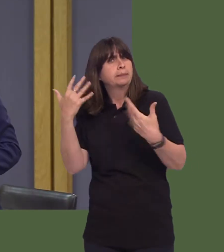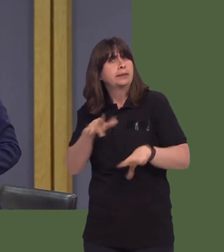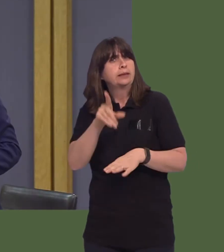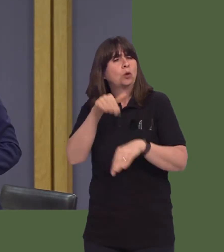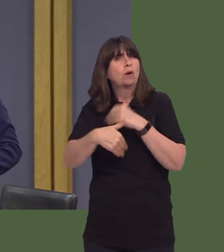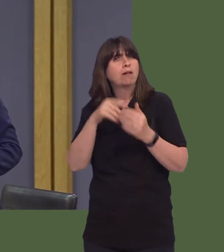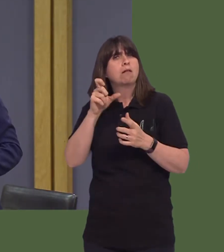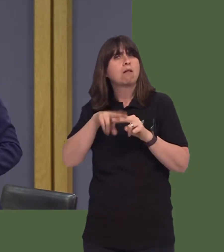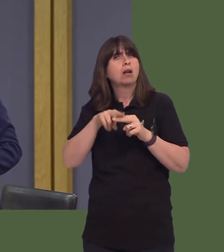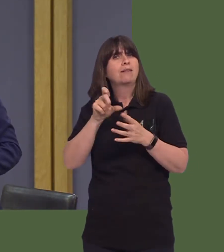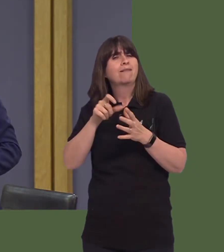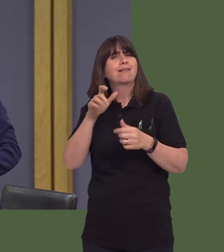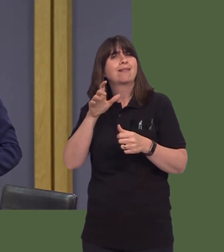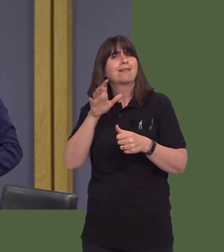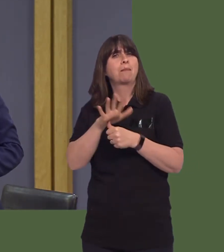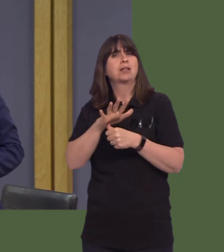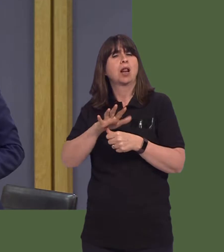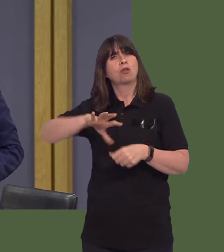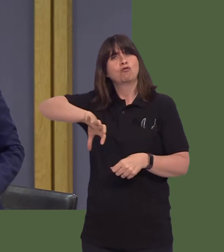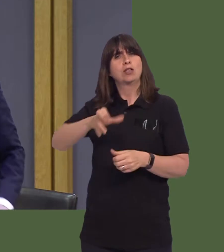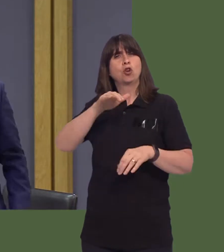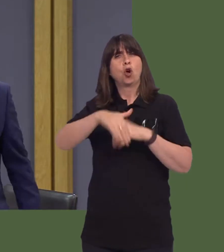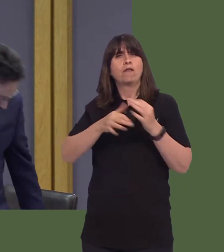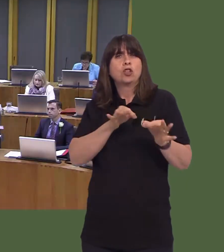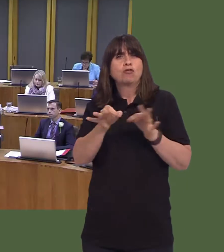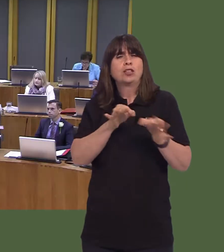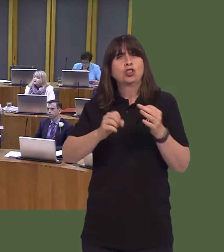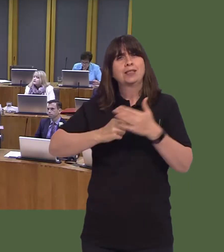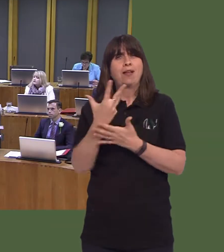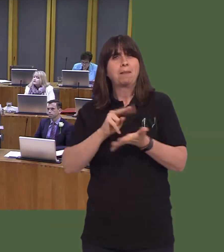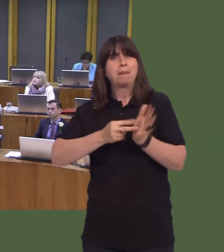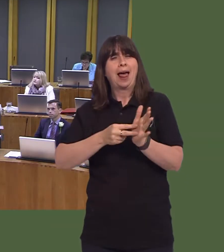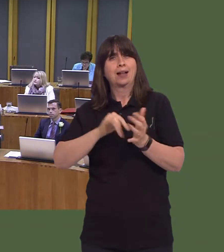Caerdydd o ran cynllun datblygu strategol i dde-ddwyrain Cymru? OAQ52154 Carwyn Jones AM: Ministers and officials have